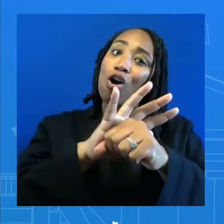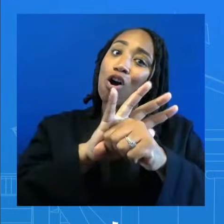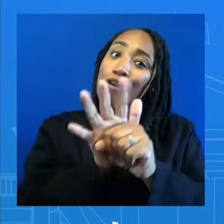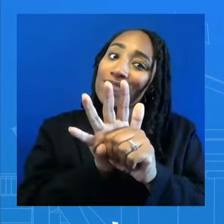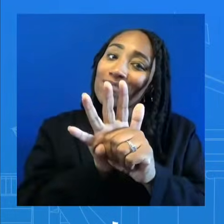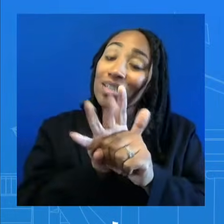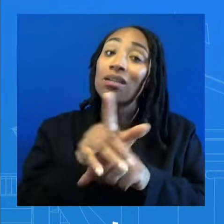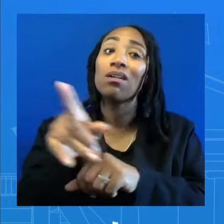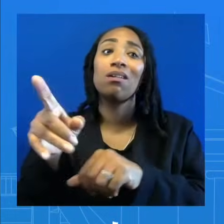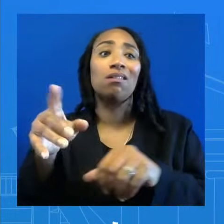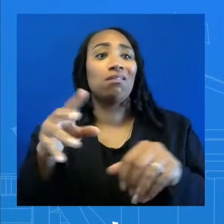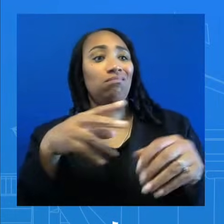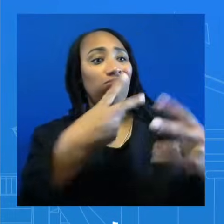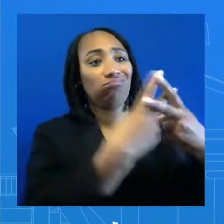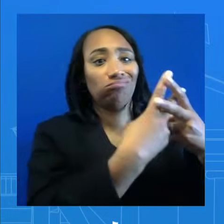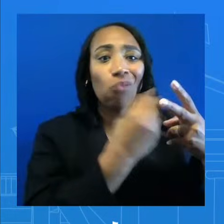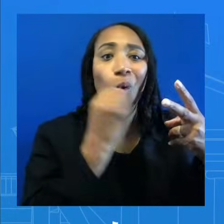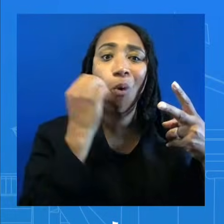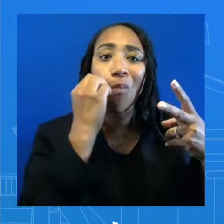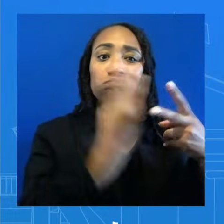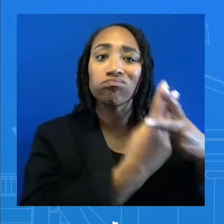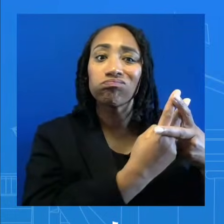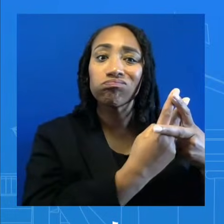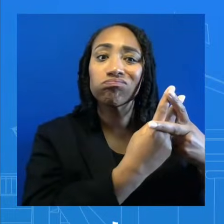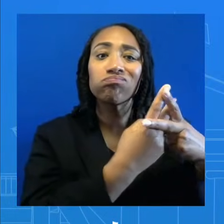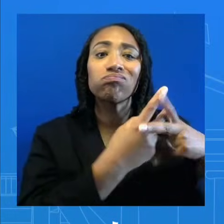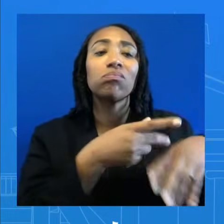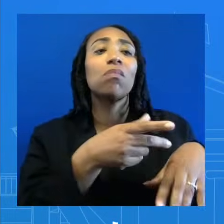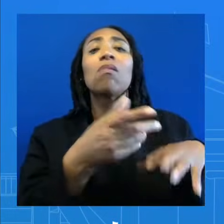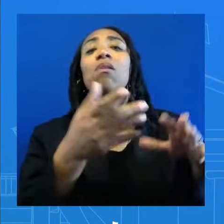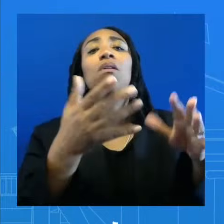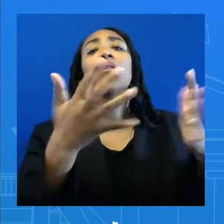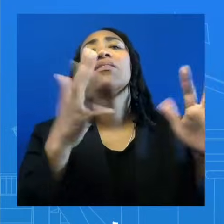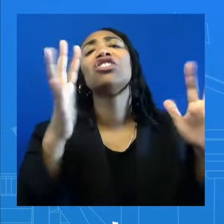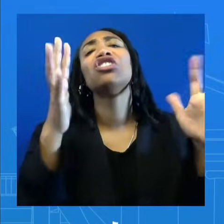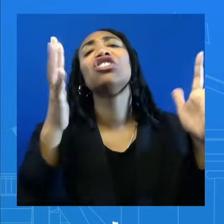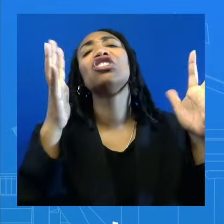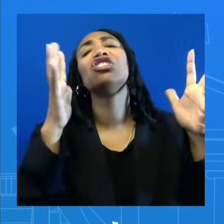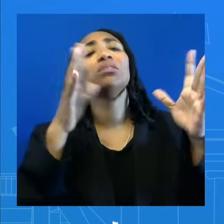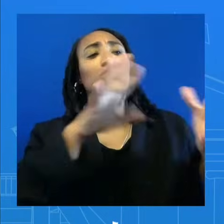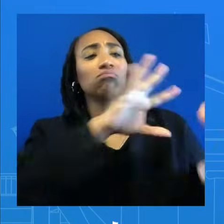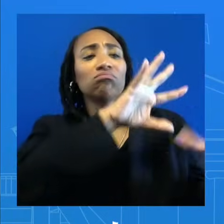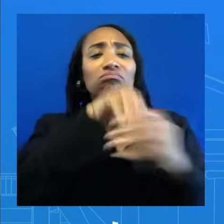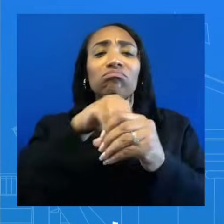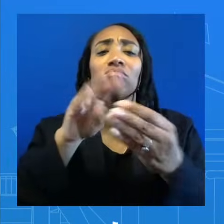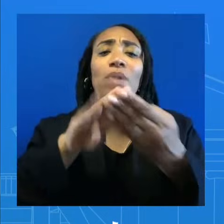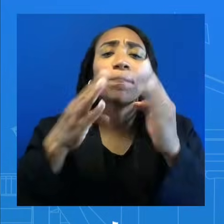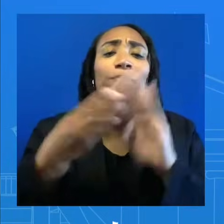into their families and communities -- and also pardoning 39 individuals -is -- is a big deal.